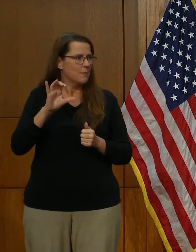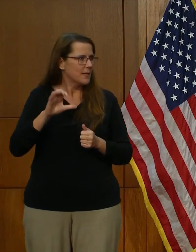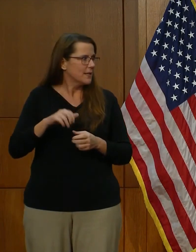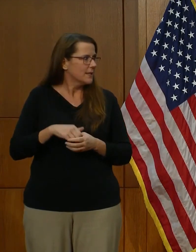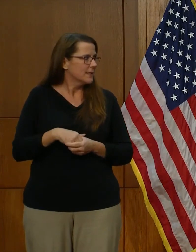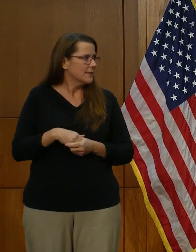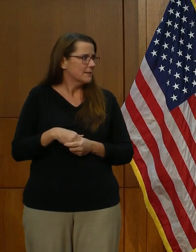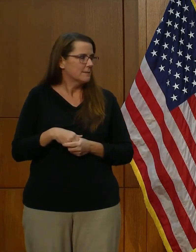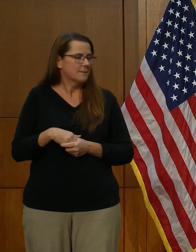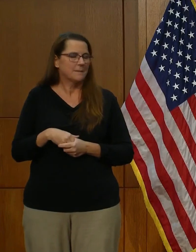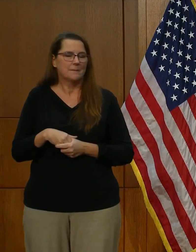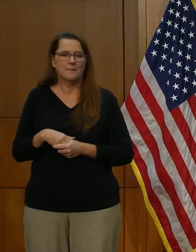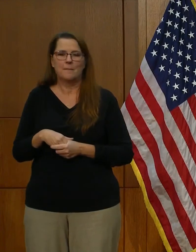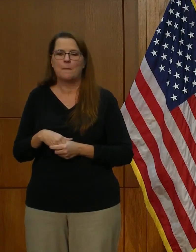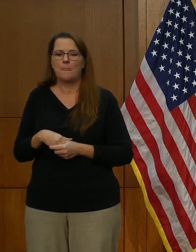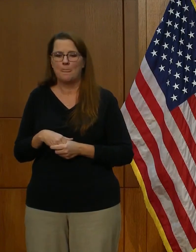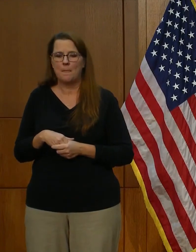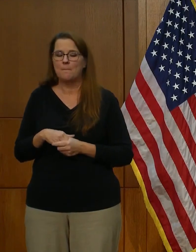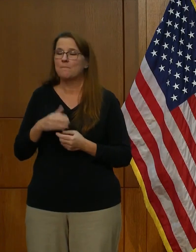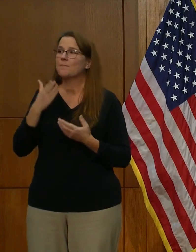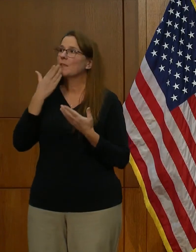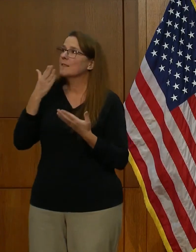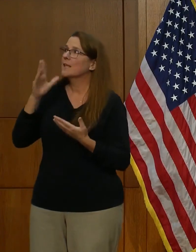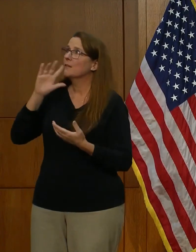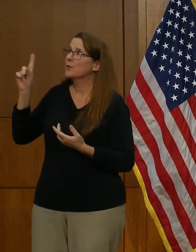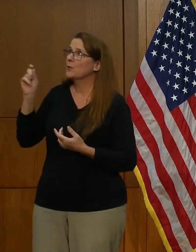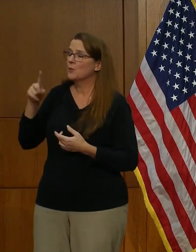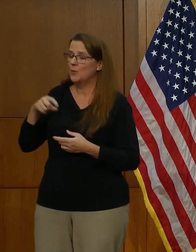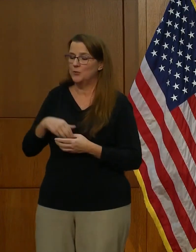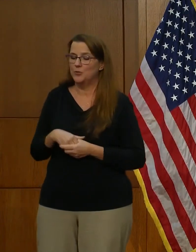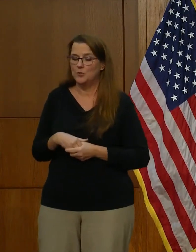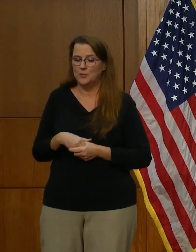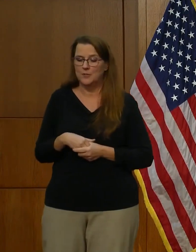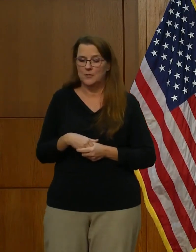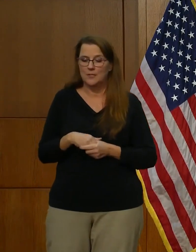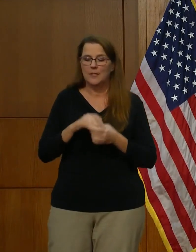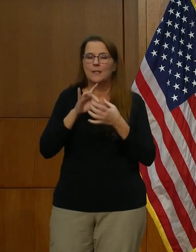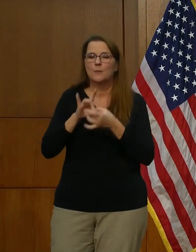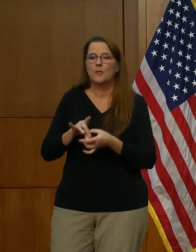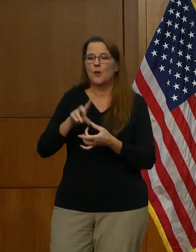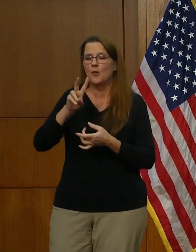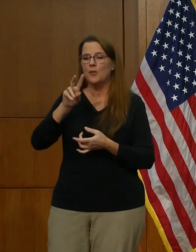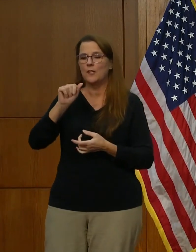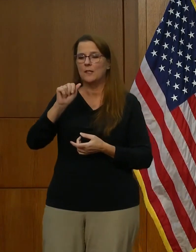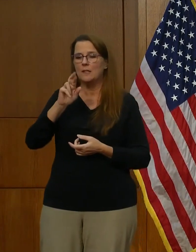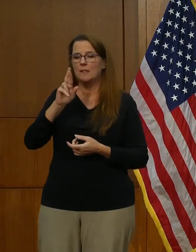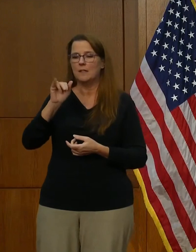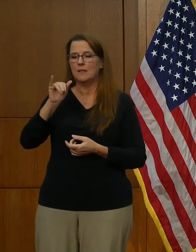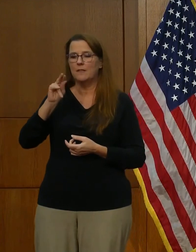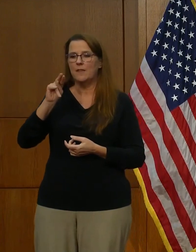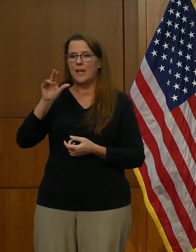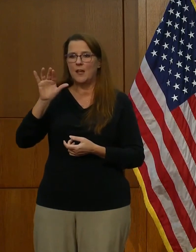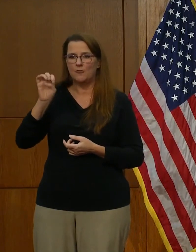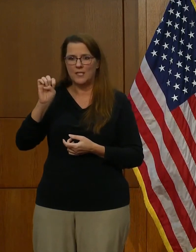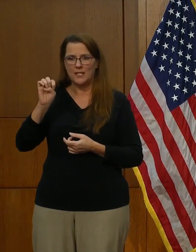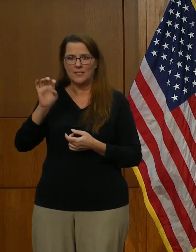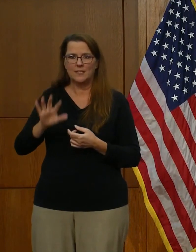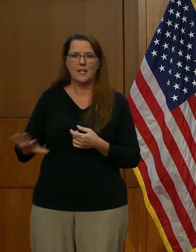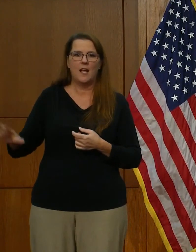OUR LABS ARE DOING WITH THE GENOMIC. YEAH. THANK YOU FOR